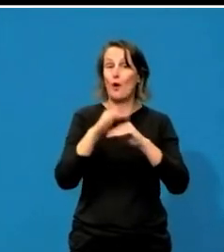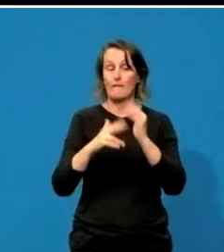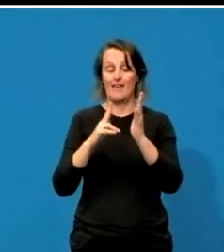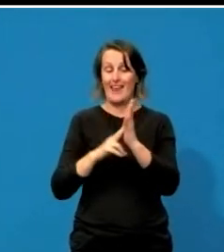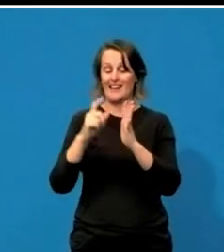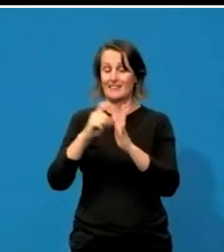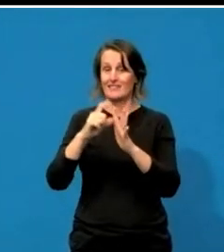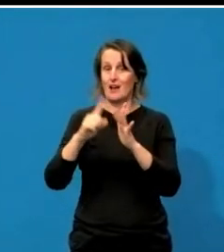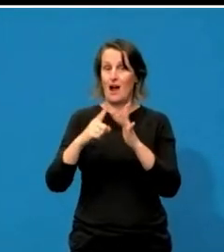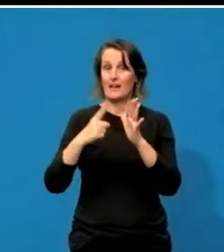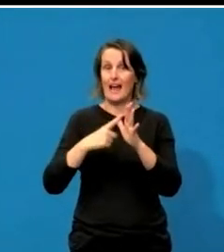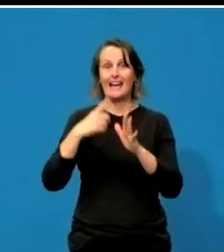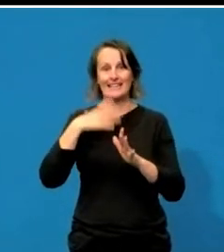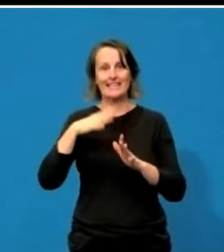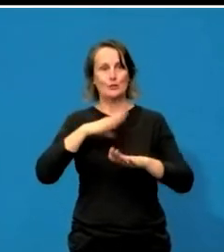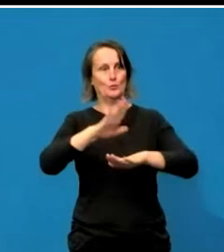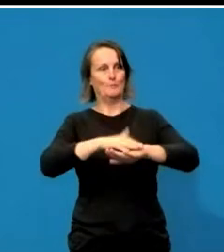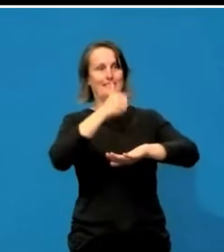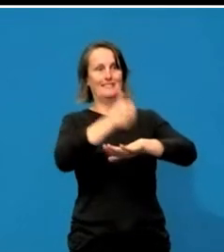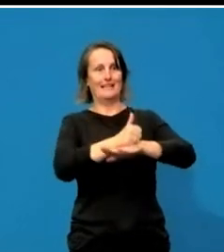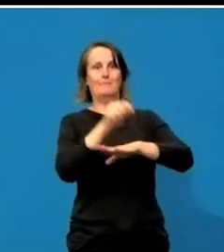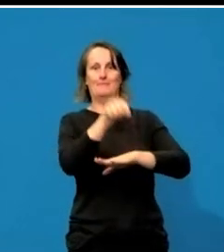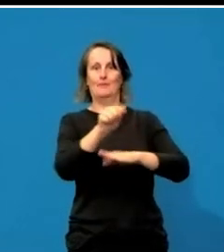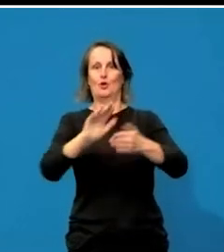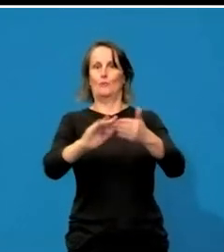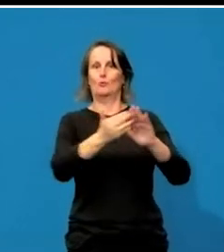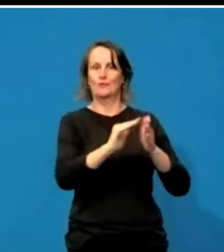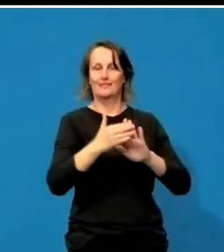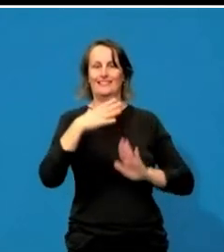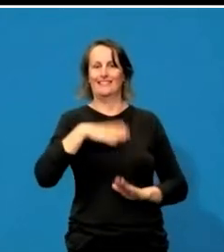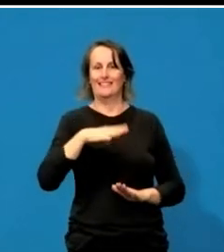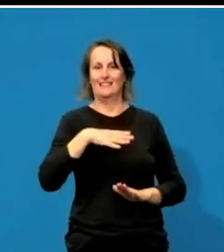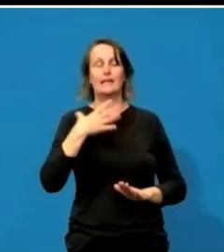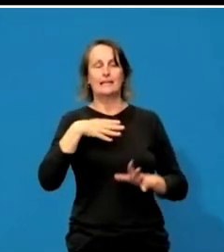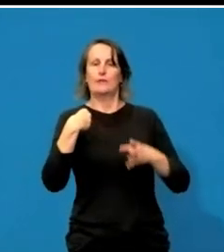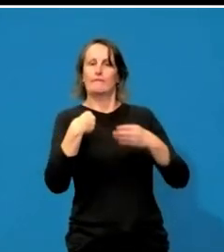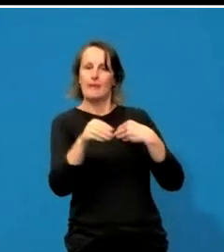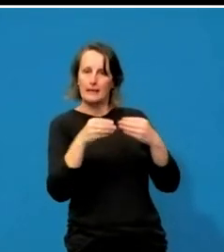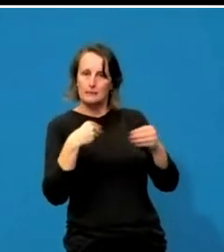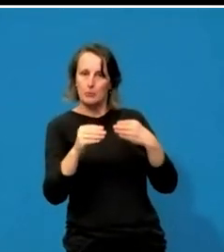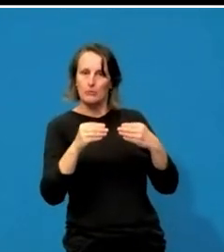local presence, be more flexible, and develop its understanding of the lives of